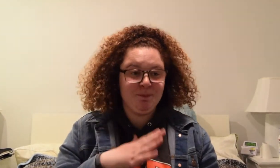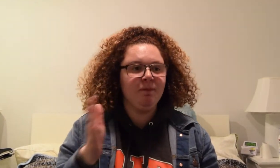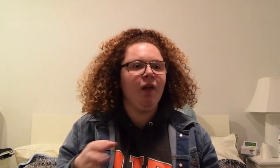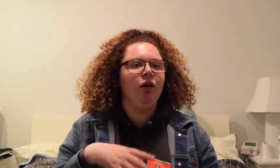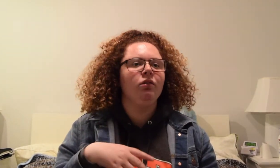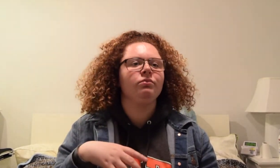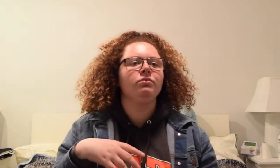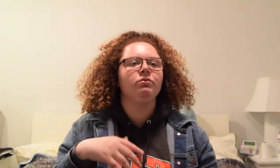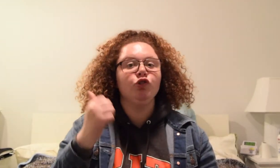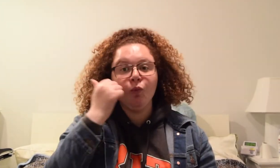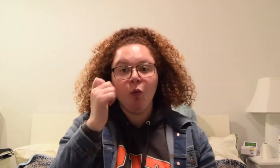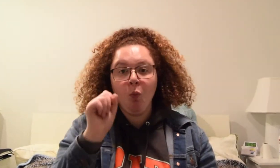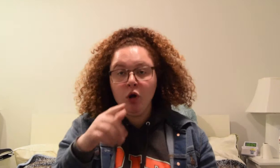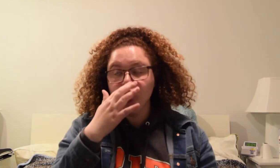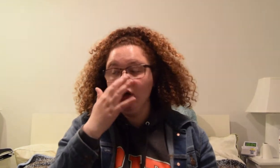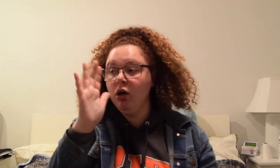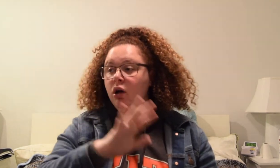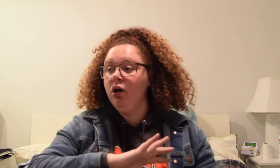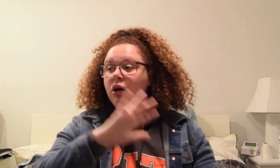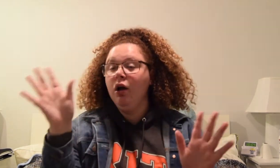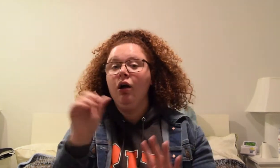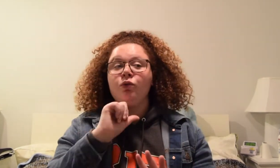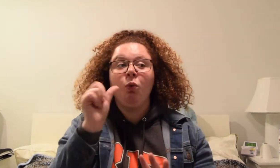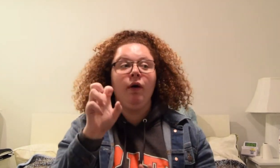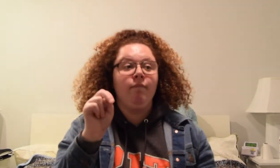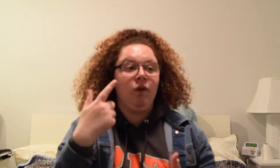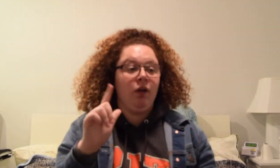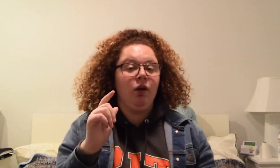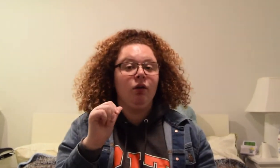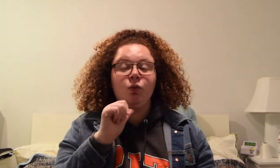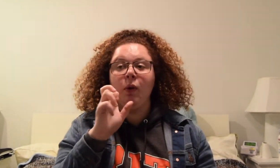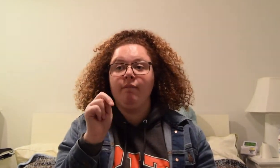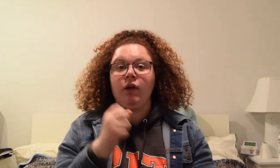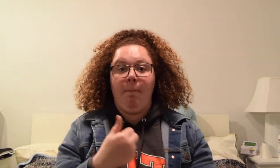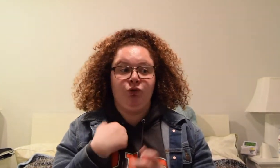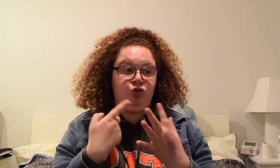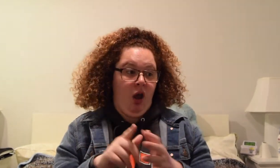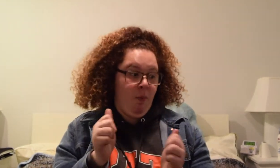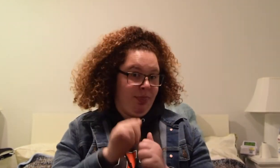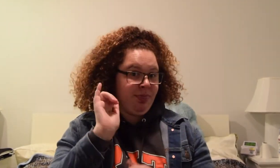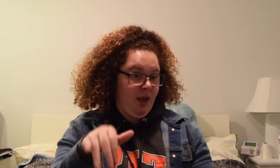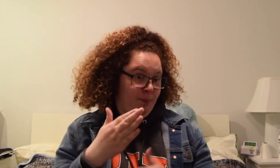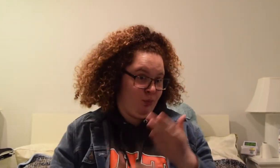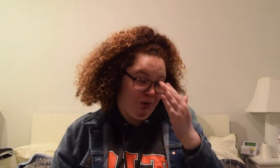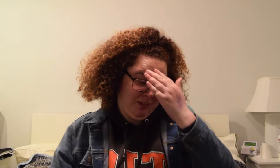Besides that, stupid questions. Don't even let me get started with that